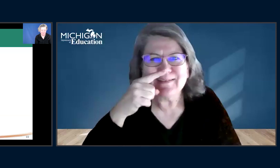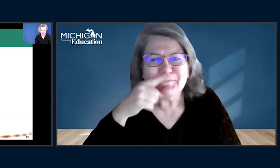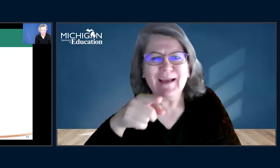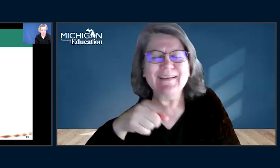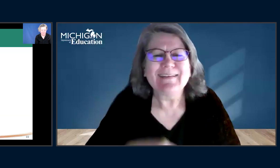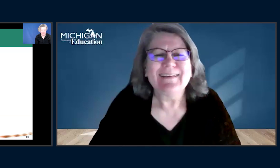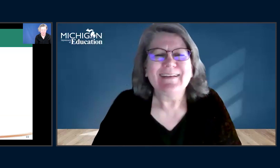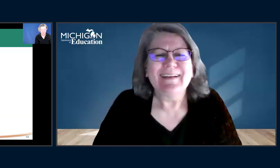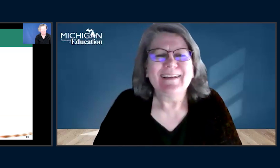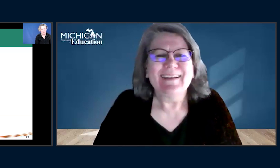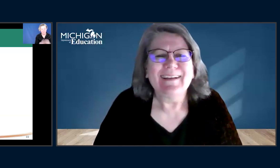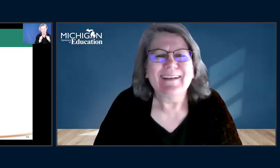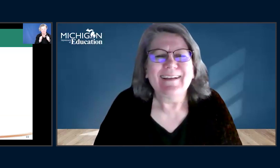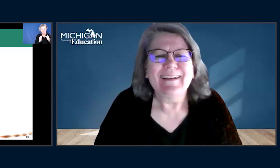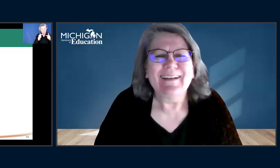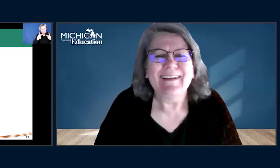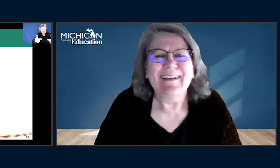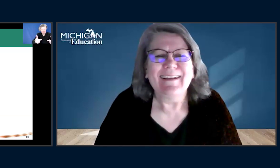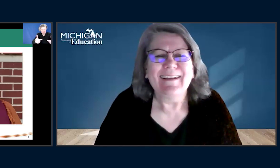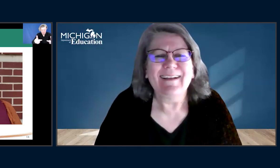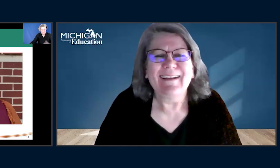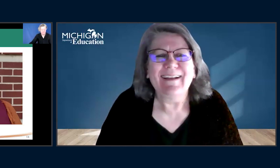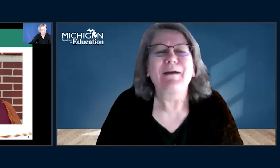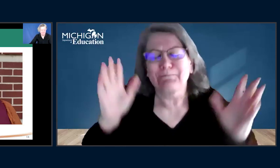I apologize. Could you show me that last slide? Would you mind?